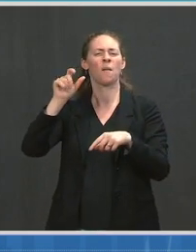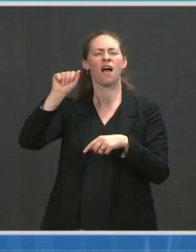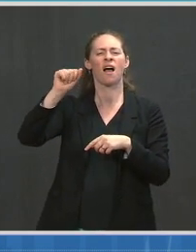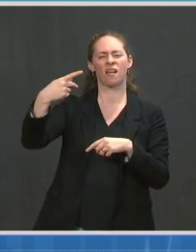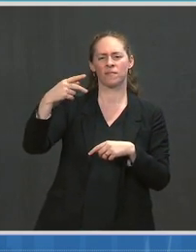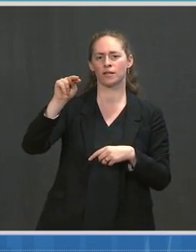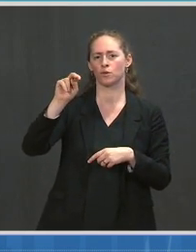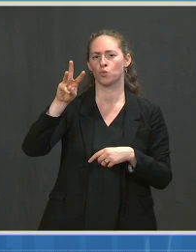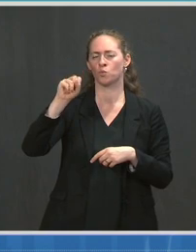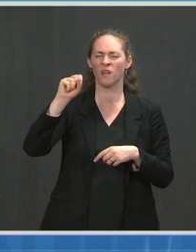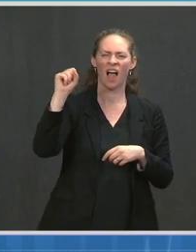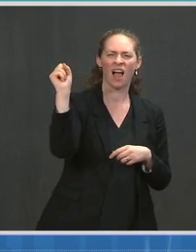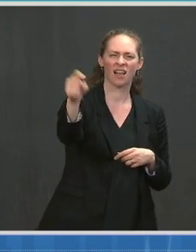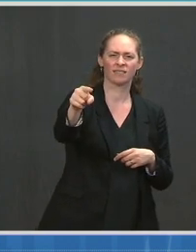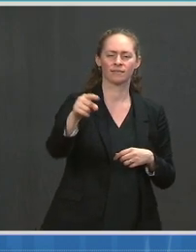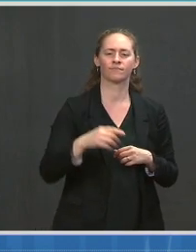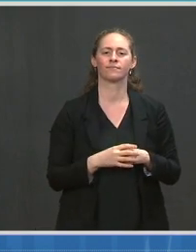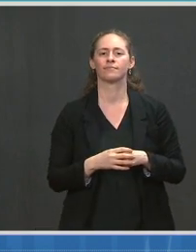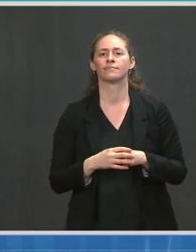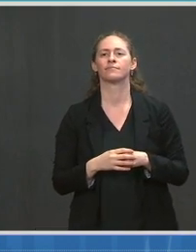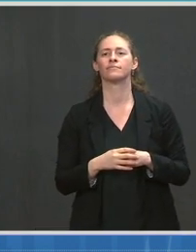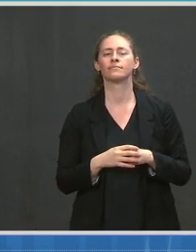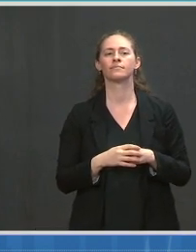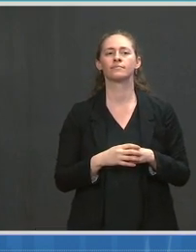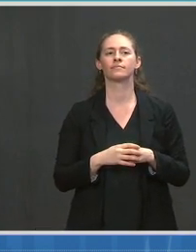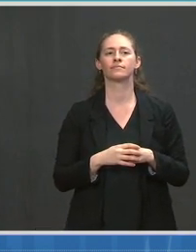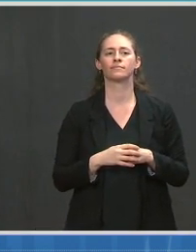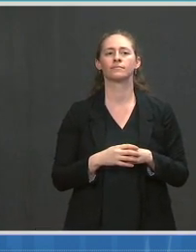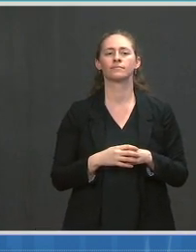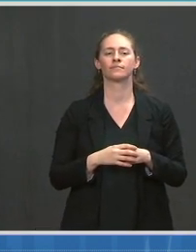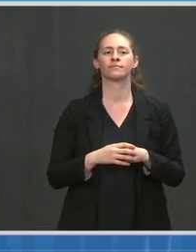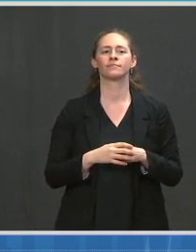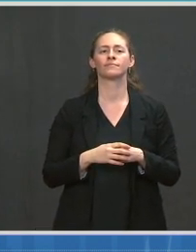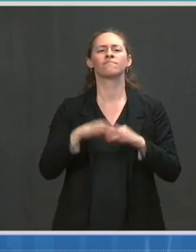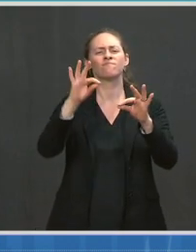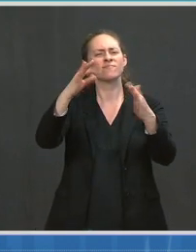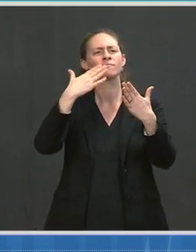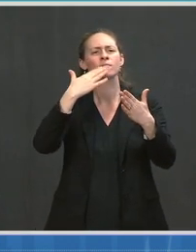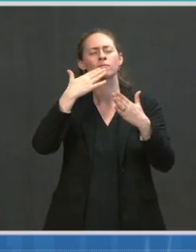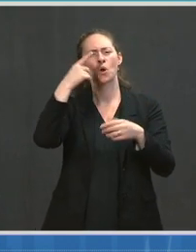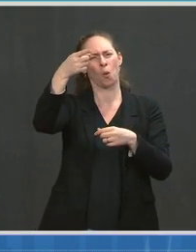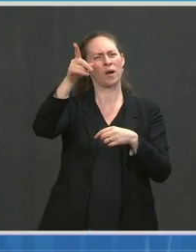Jeff, this one might be for you. You mentioned that over the last couple of weeks the rate of vaccination has been stable